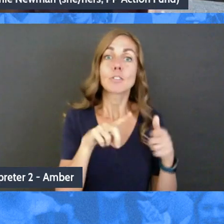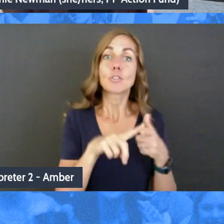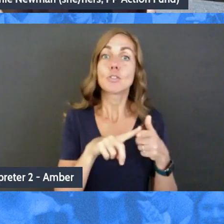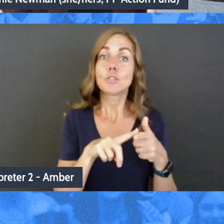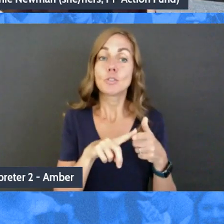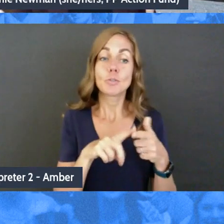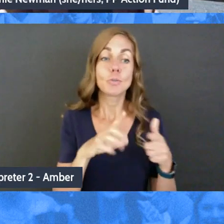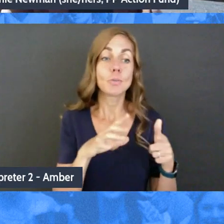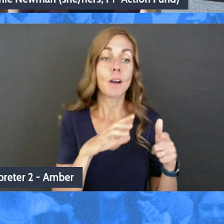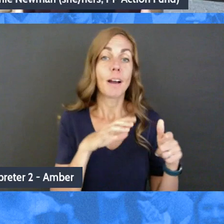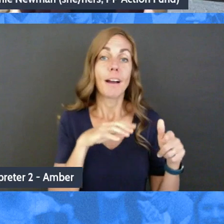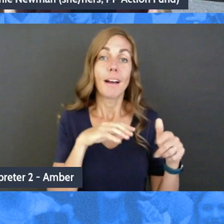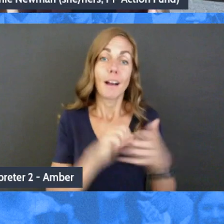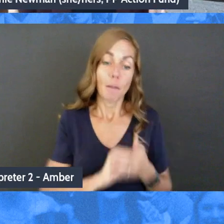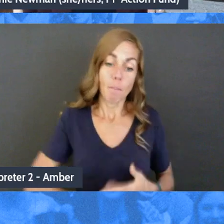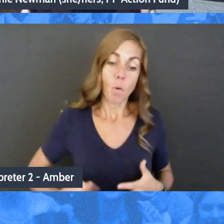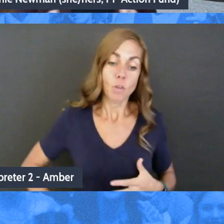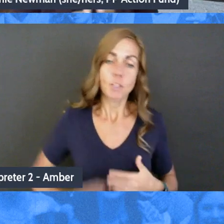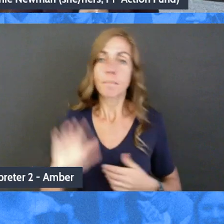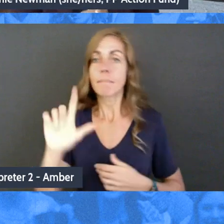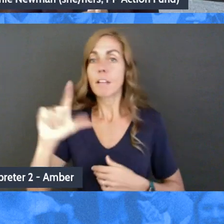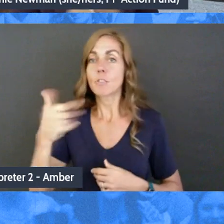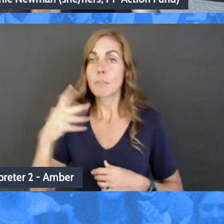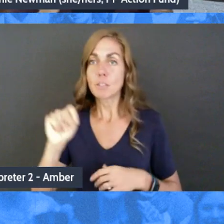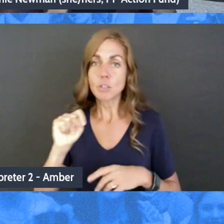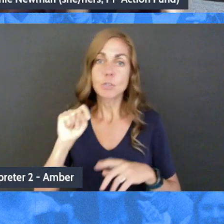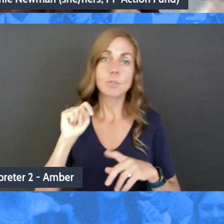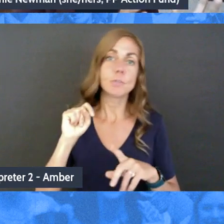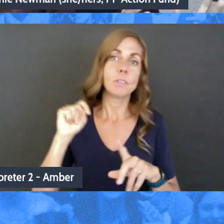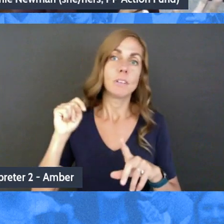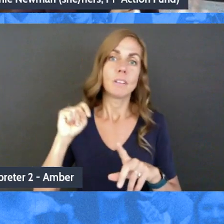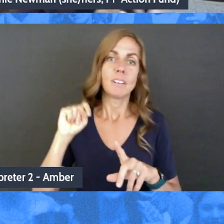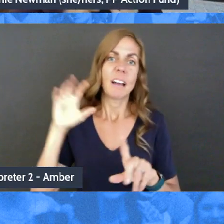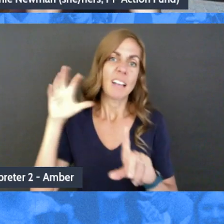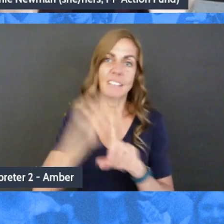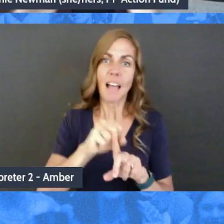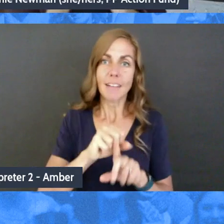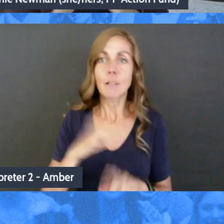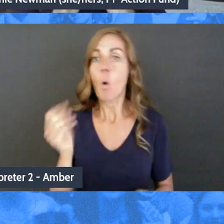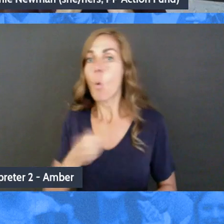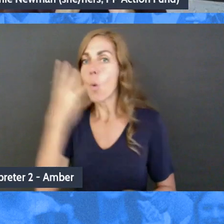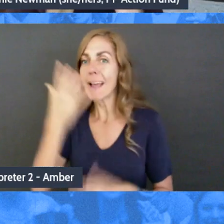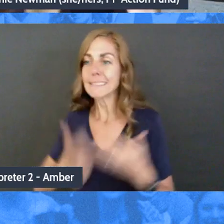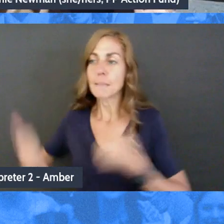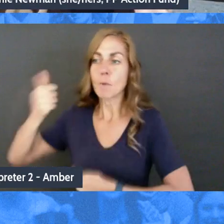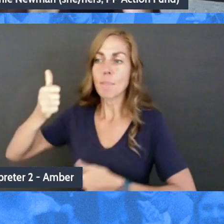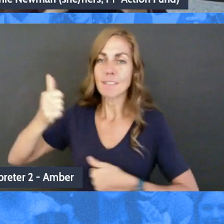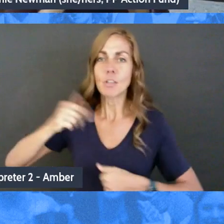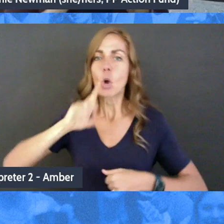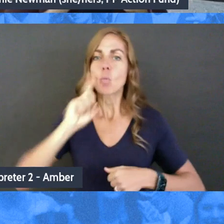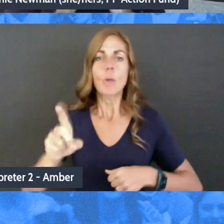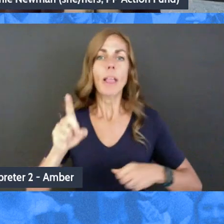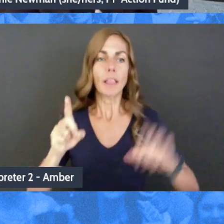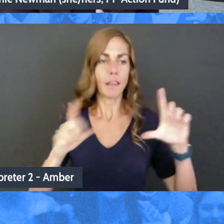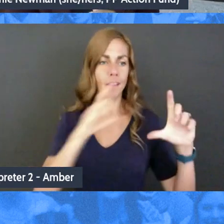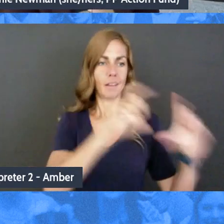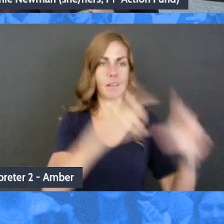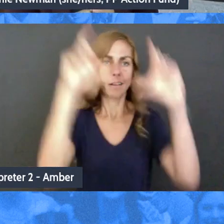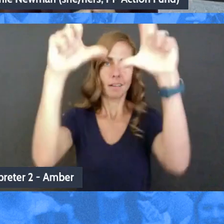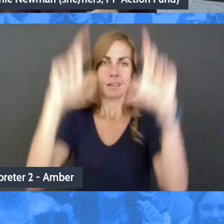LGBTQ attacks and white supremacists, that Venn diagram would be a circle. It would be one circle, right?